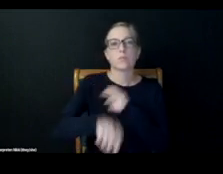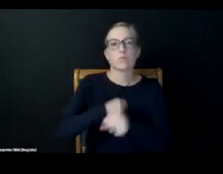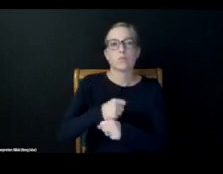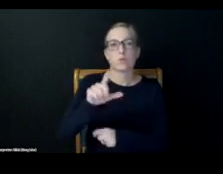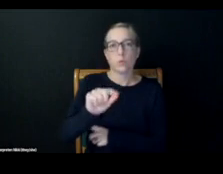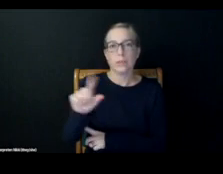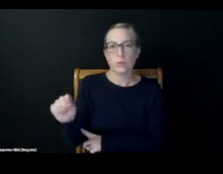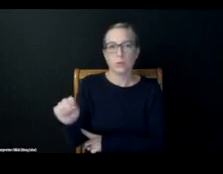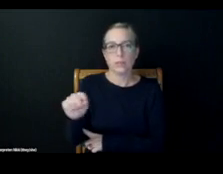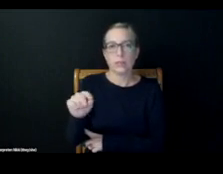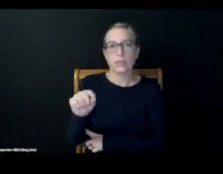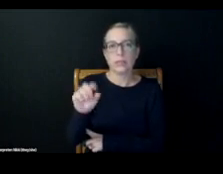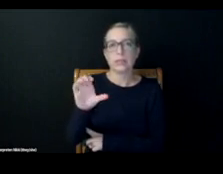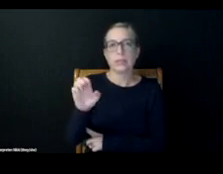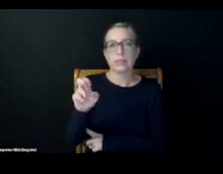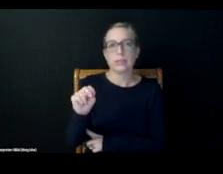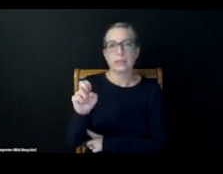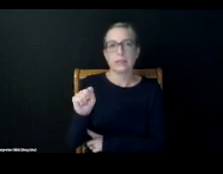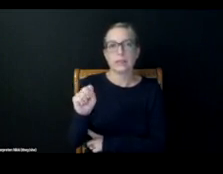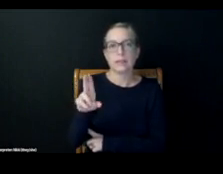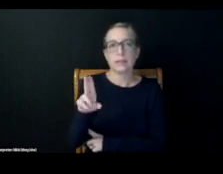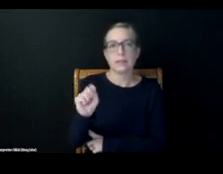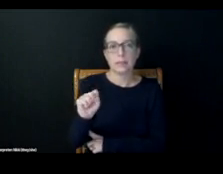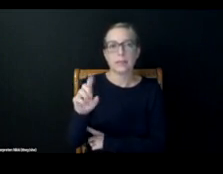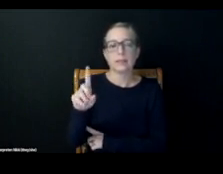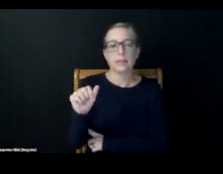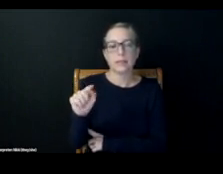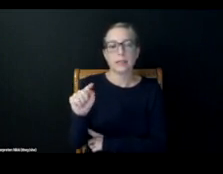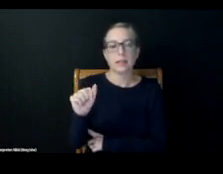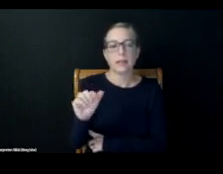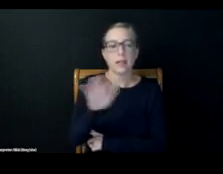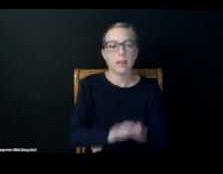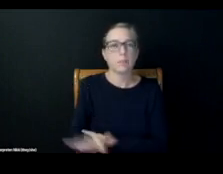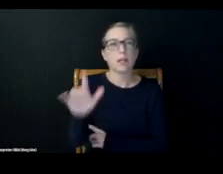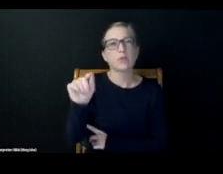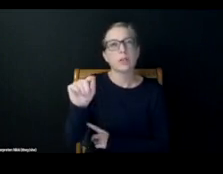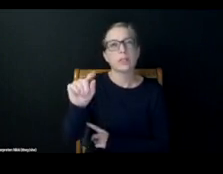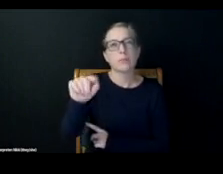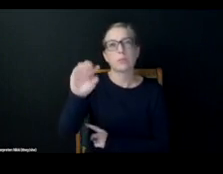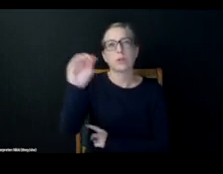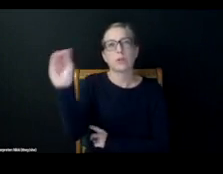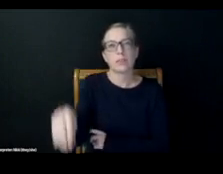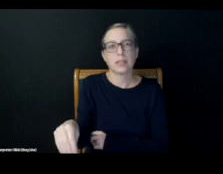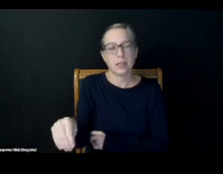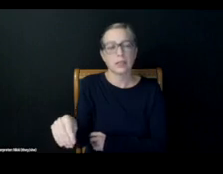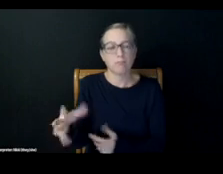that's 27% people here in the US, live with some kind of disability.